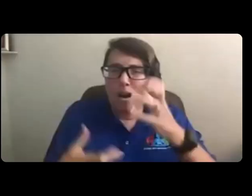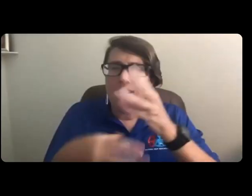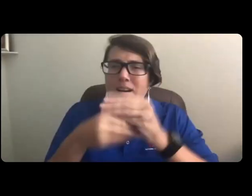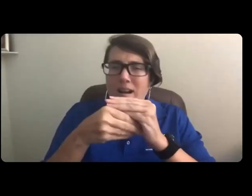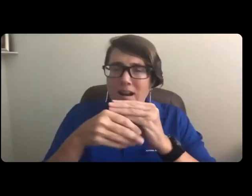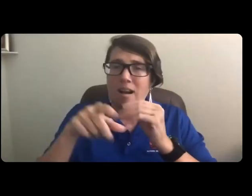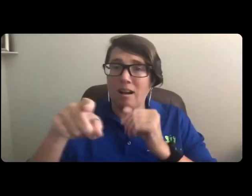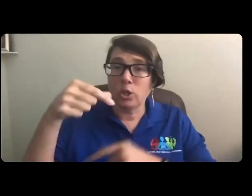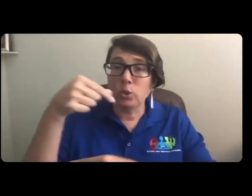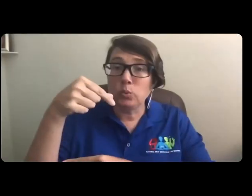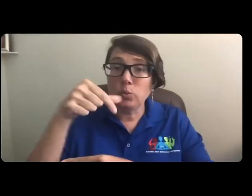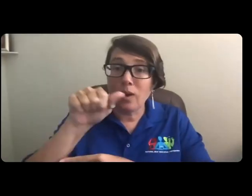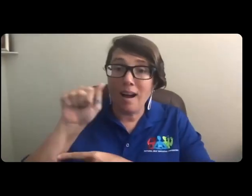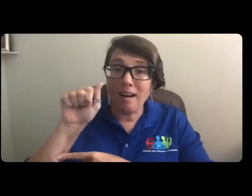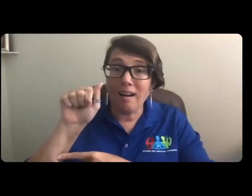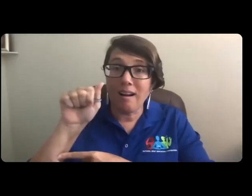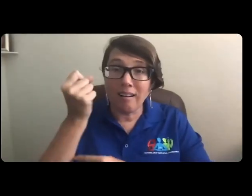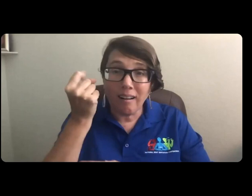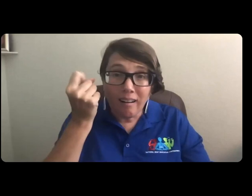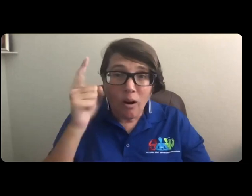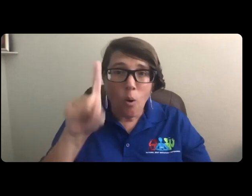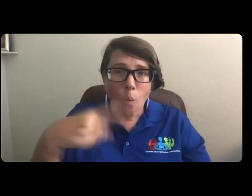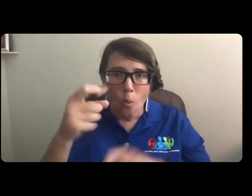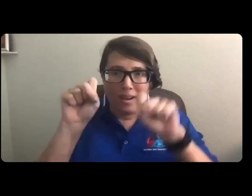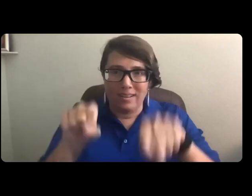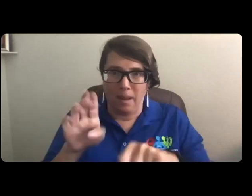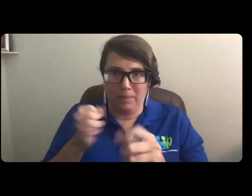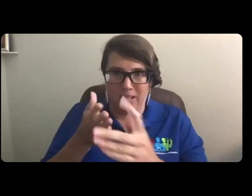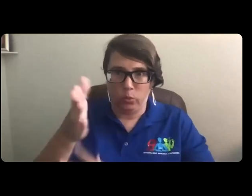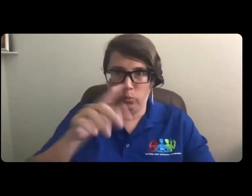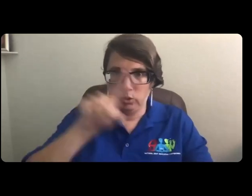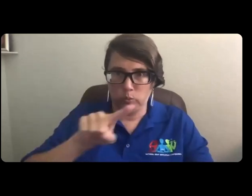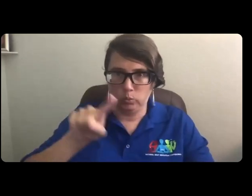We are going to take a 10-minute break here before we come back for the Q&A.